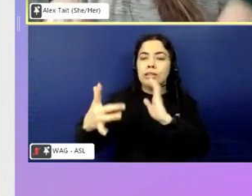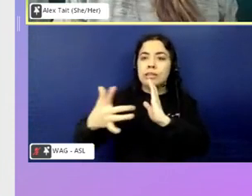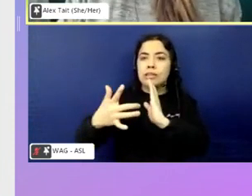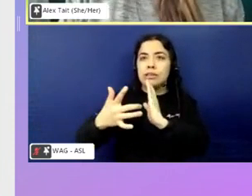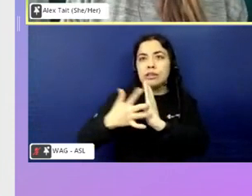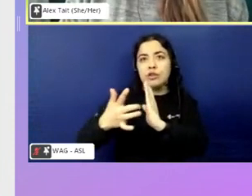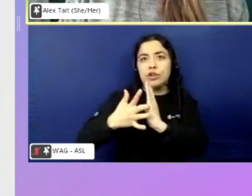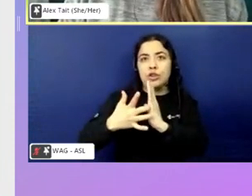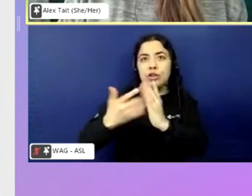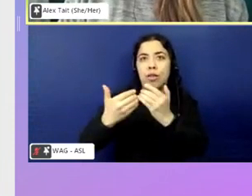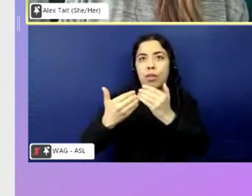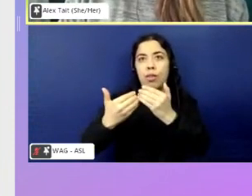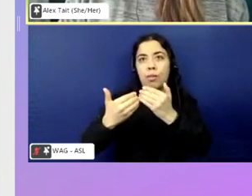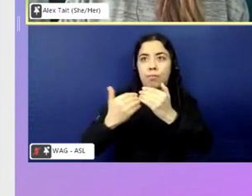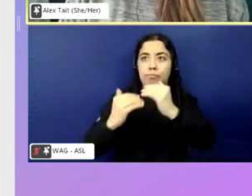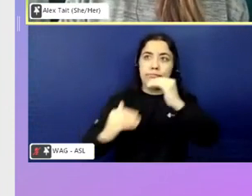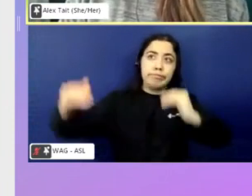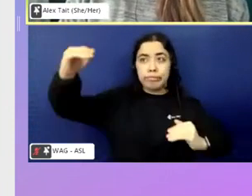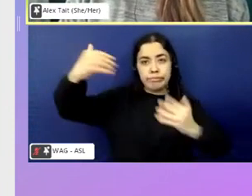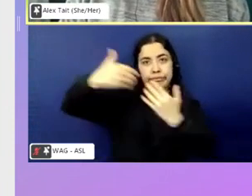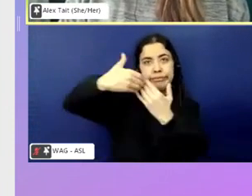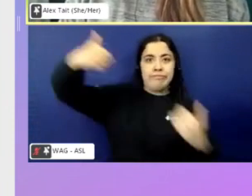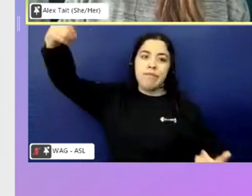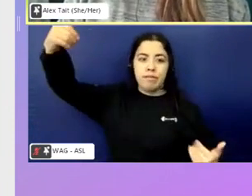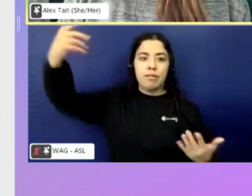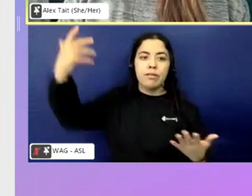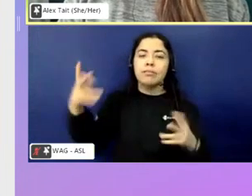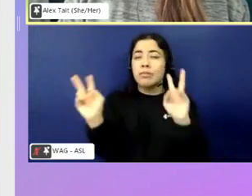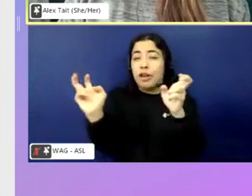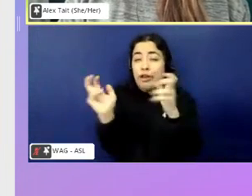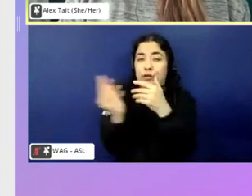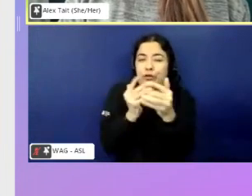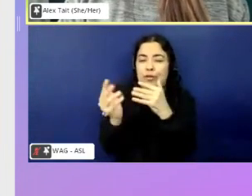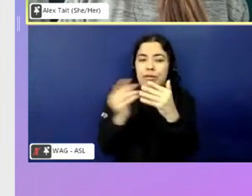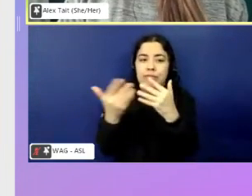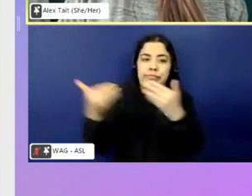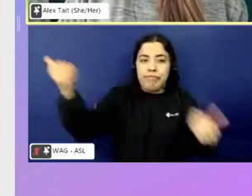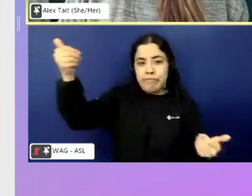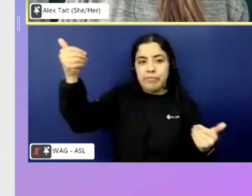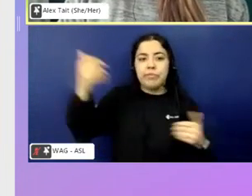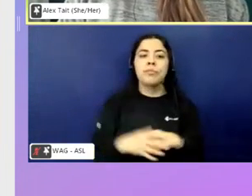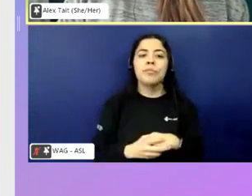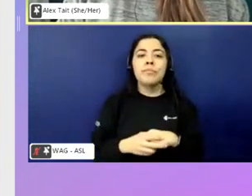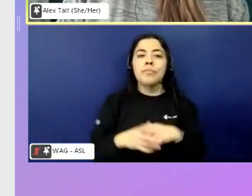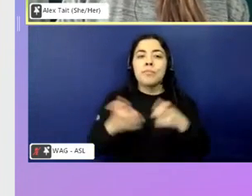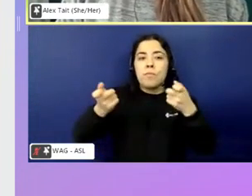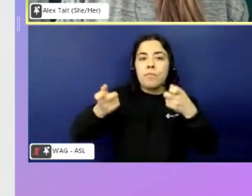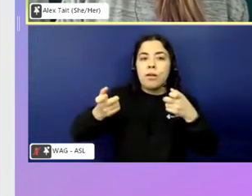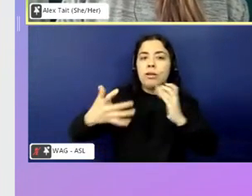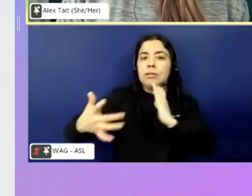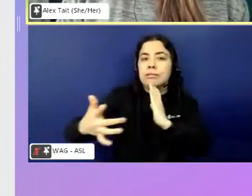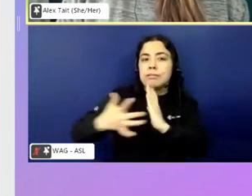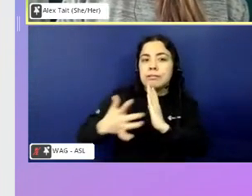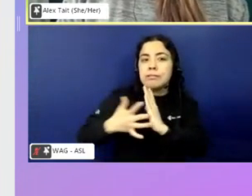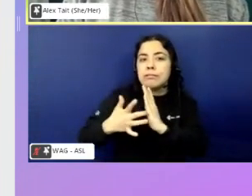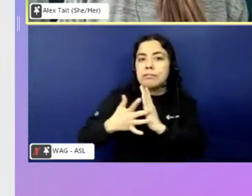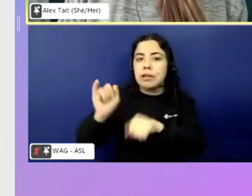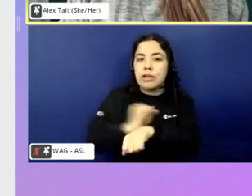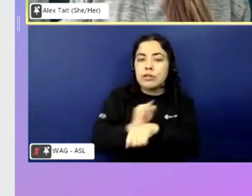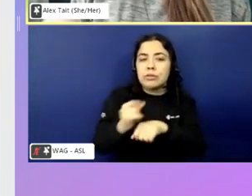forms. Then we will explore the digital divide what what many refer to as divide. the great Then we'll talk about